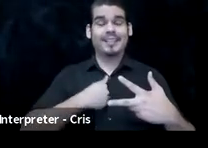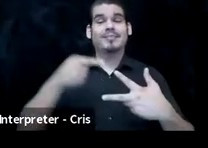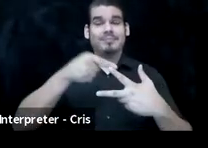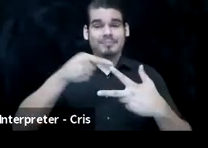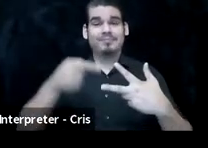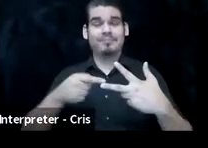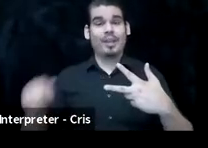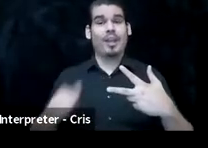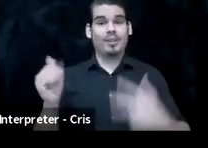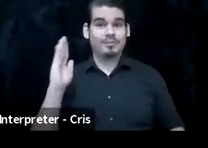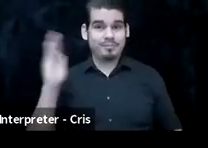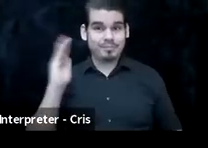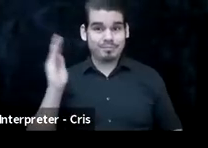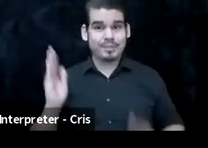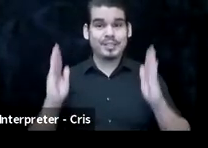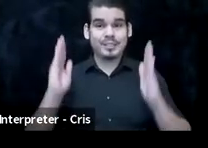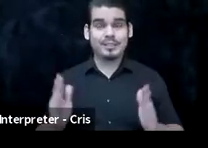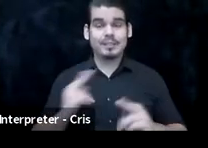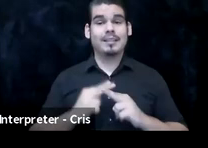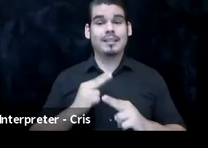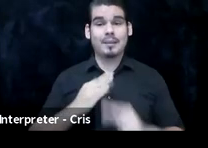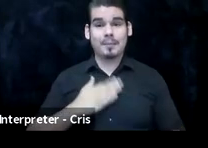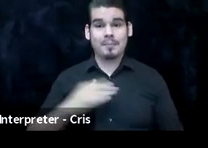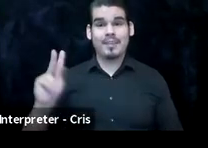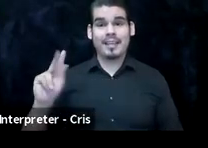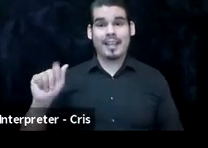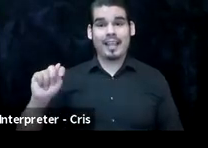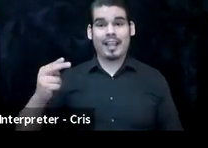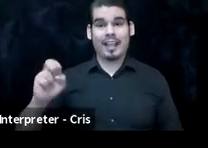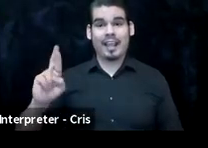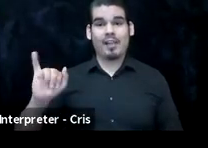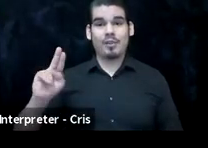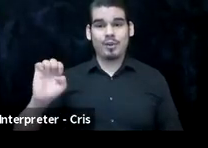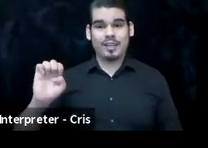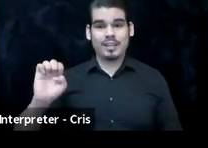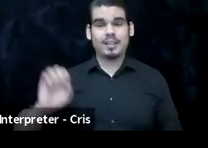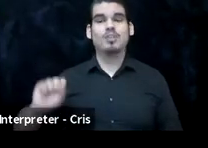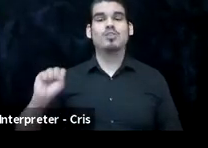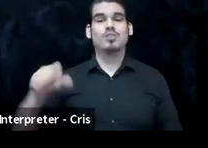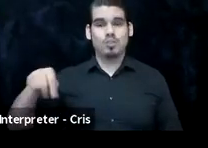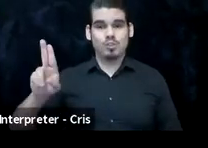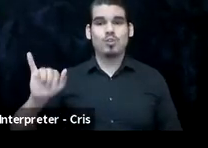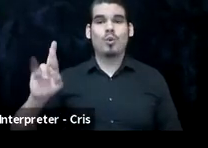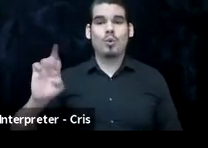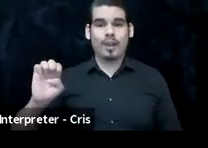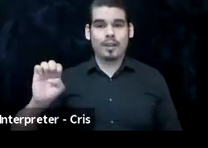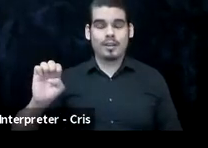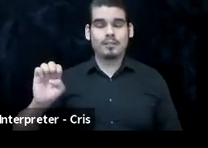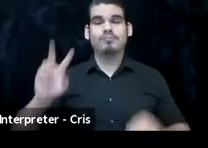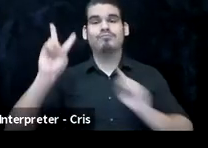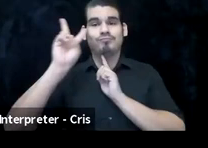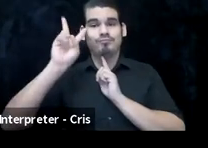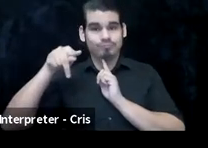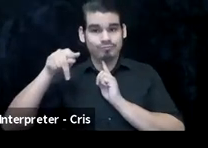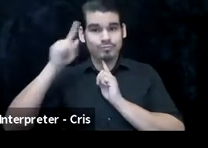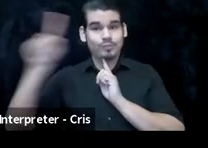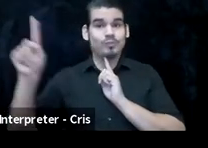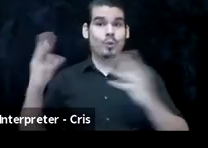Katherine Squire: My name is Catherine squire i'm the Vice President of the student senate for California Community colleges and I also I currency didn't add sampling delta college.